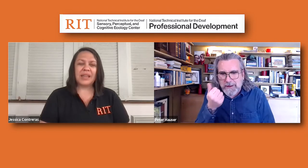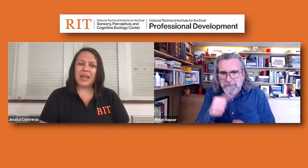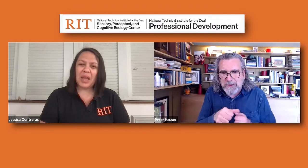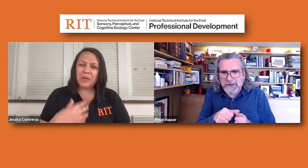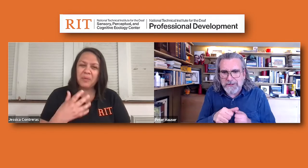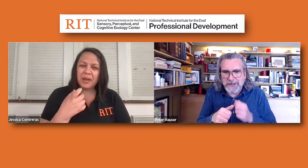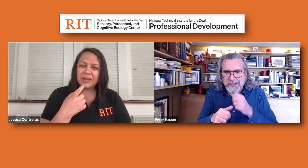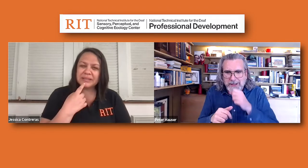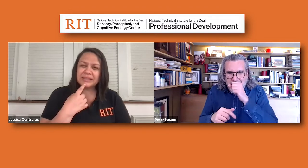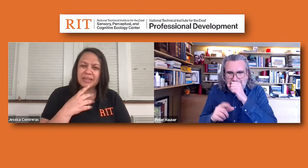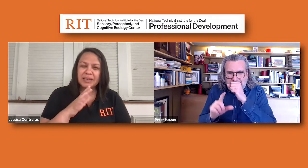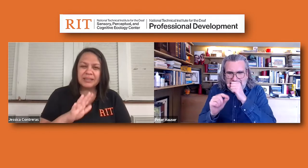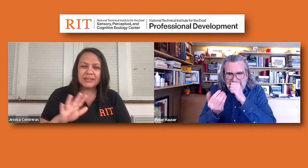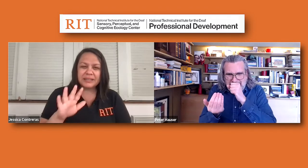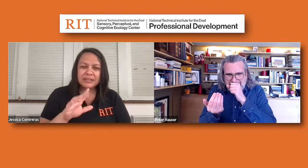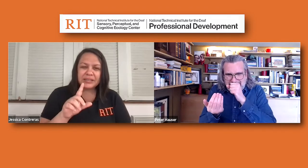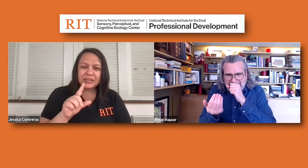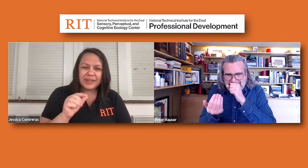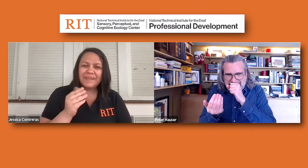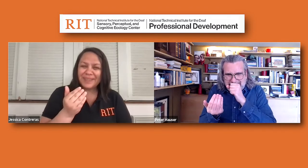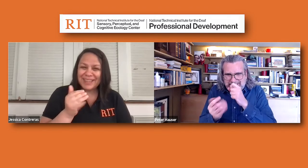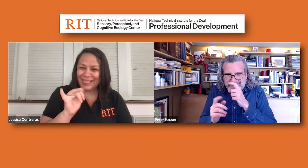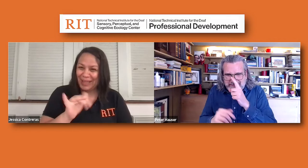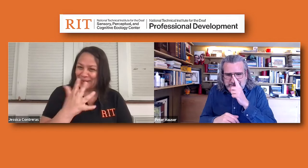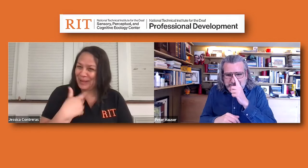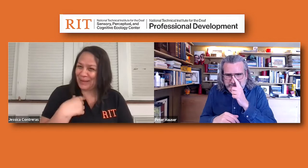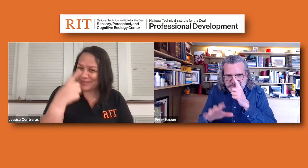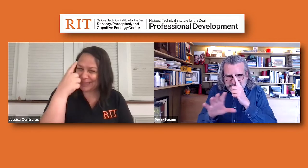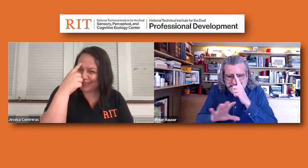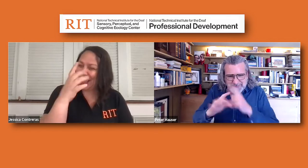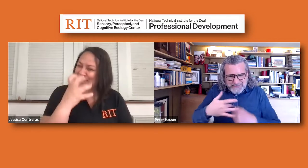Do you remember? Jessica: Oh, I'm gonna say around 2015.